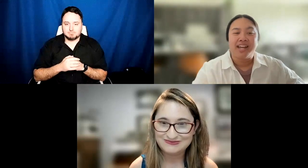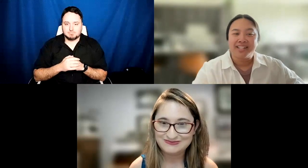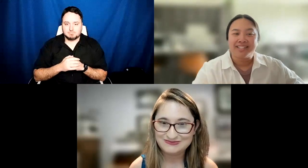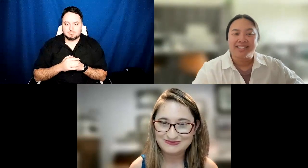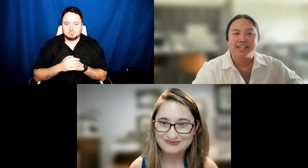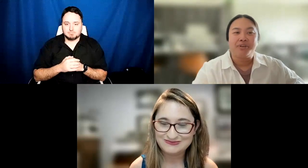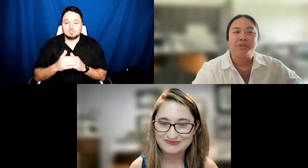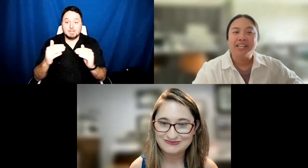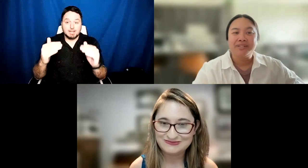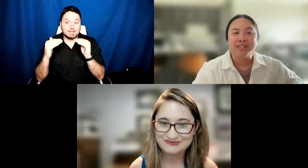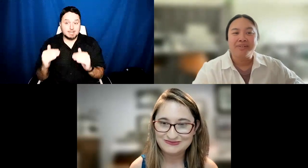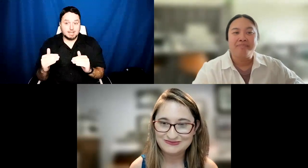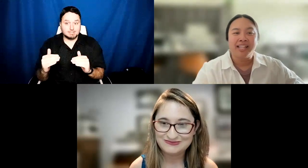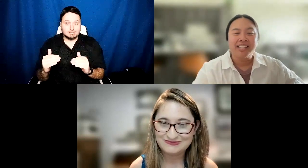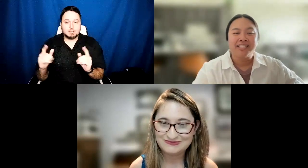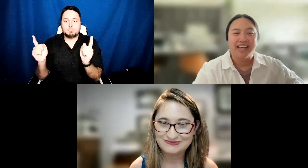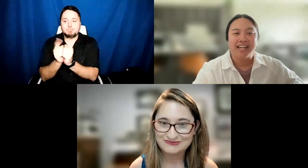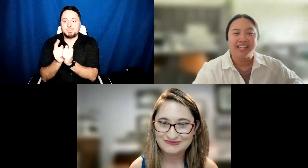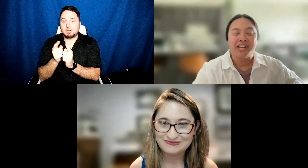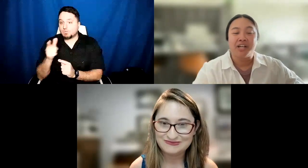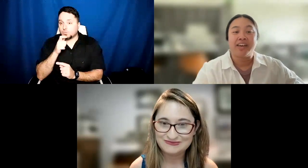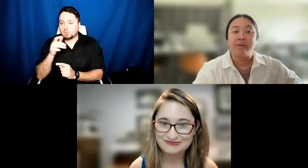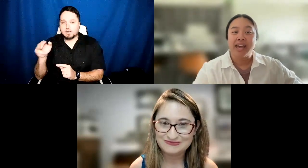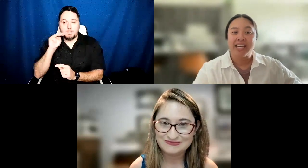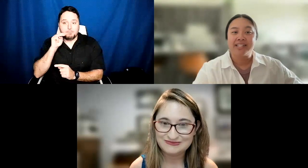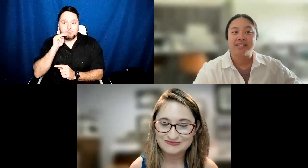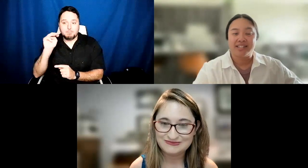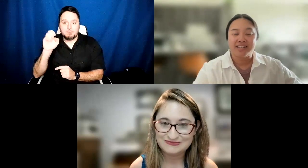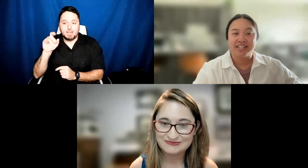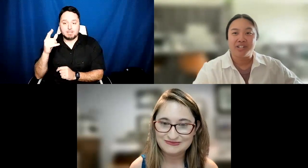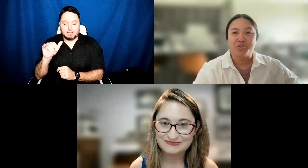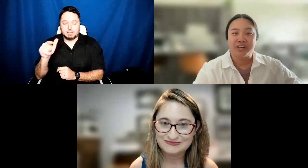Next, please meet Melody Stein of MxT 2510.